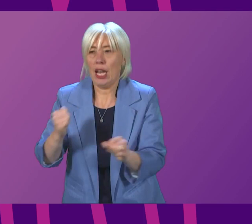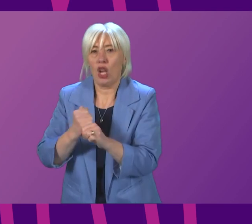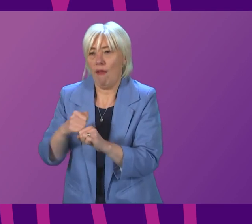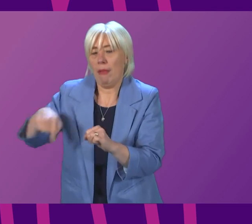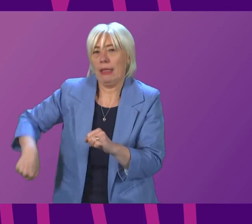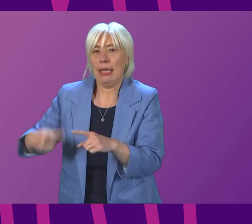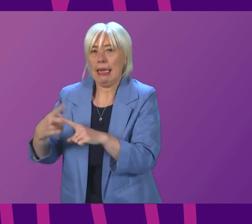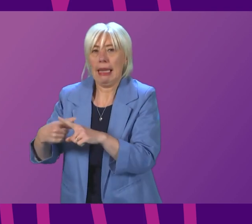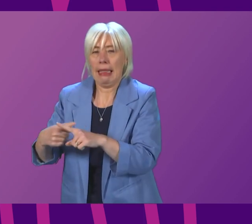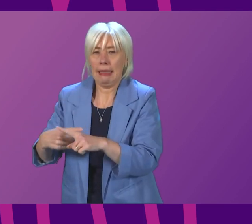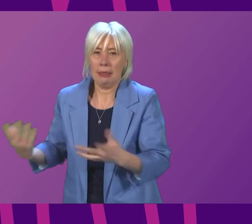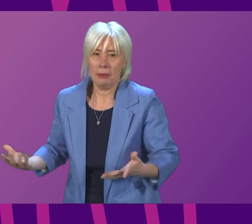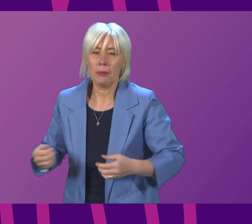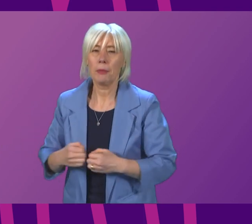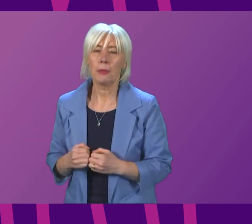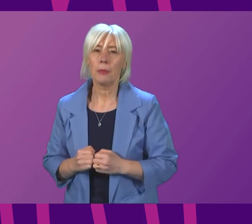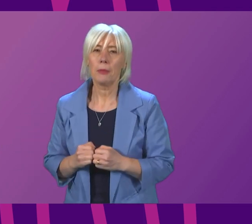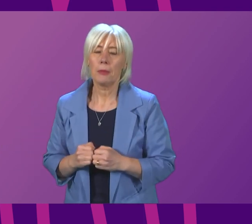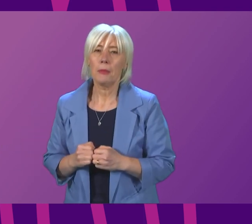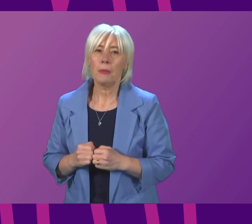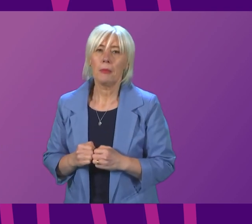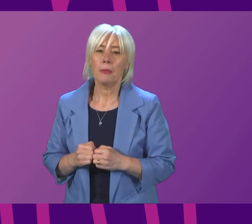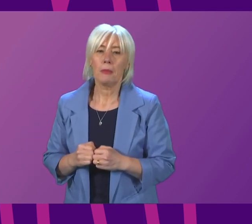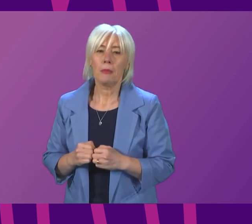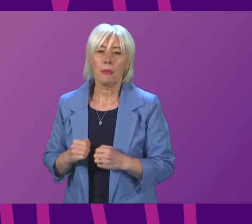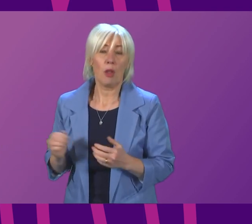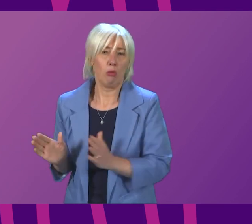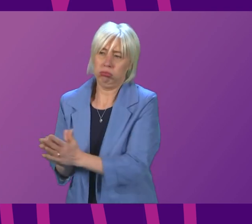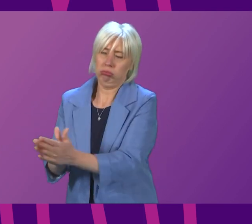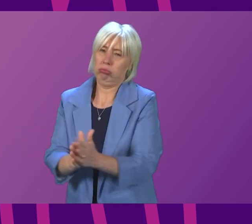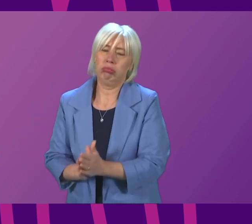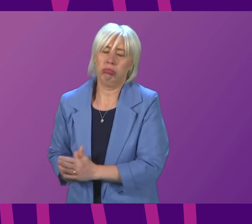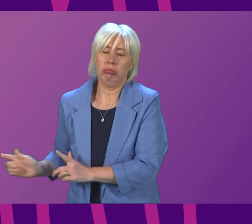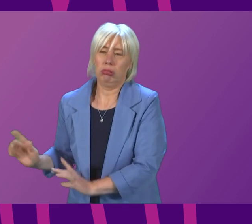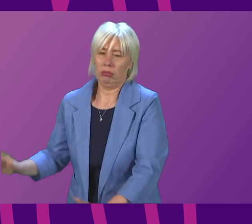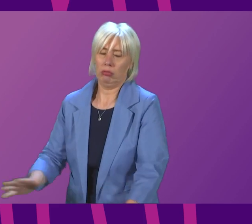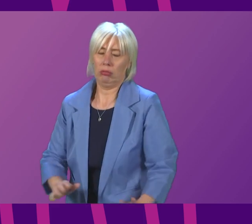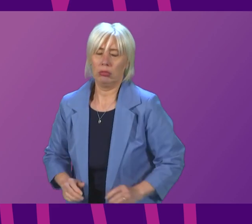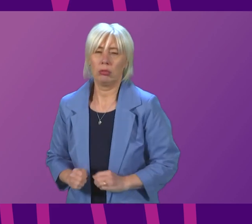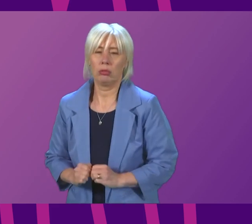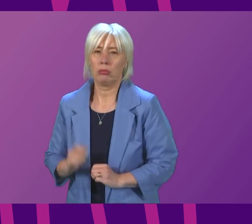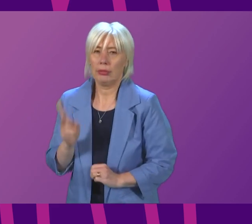On the application process for hospitality—I have already said this; Douglas Ross might